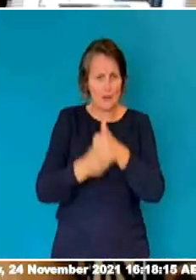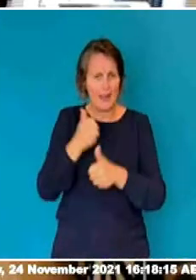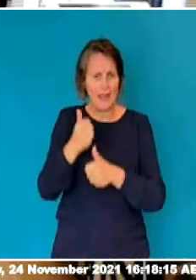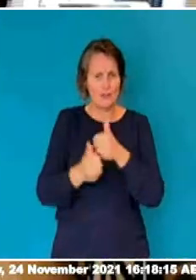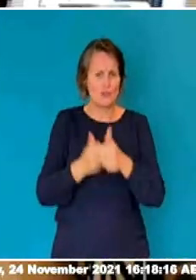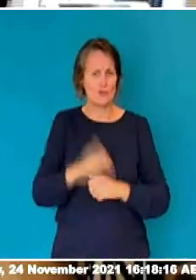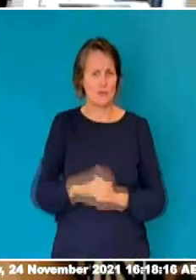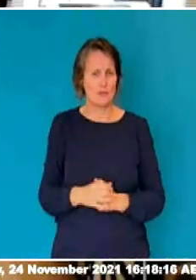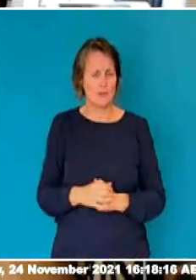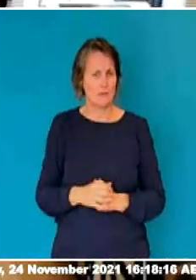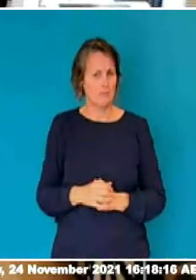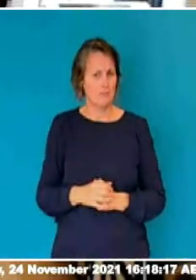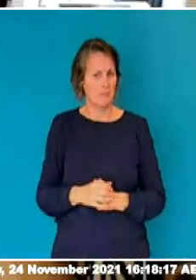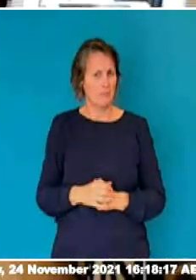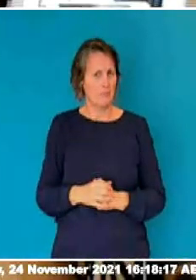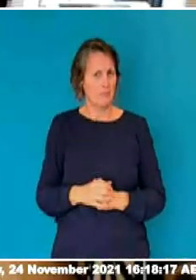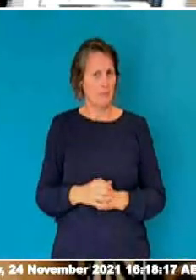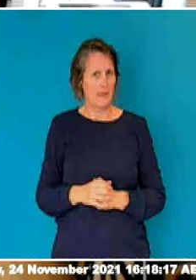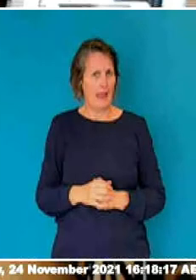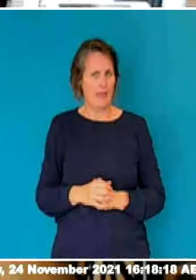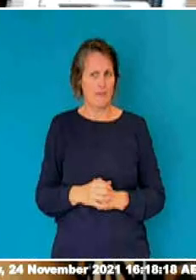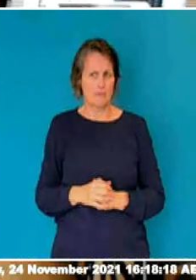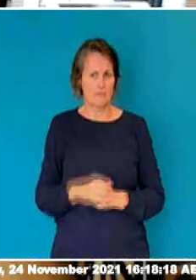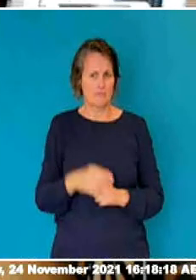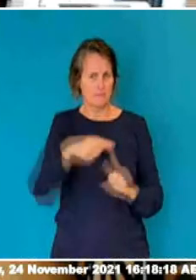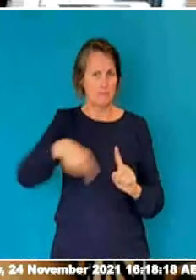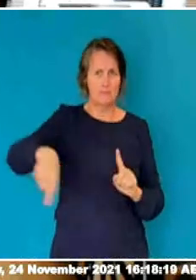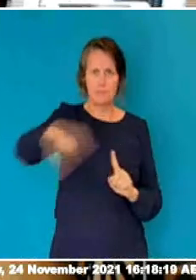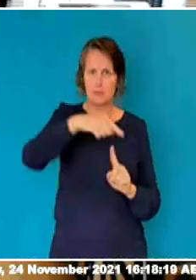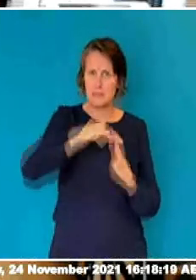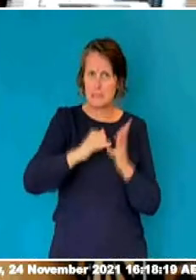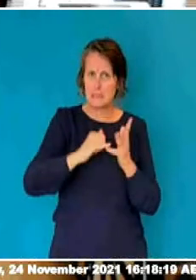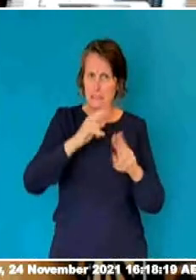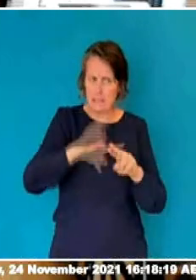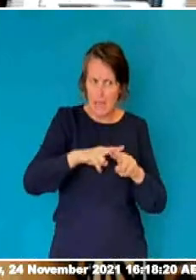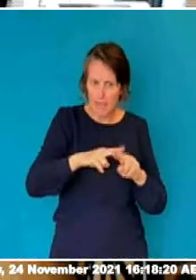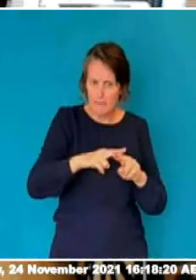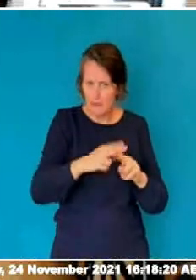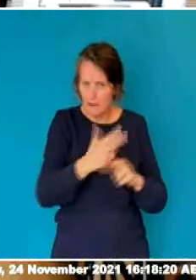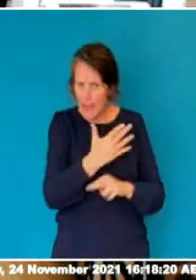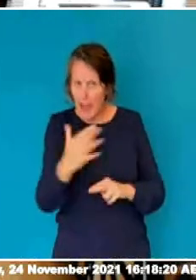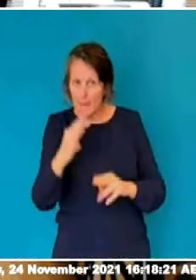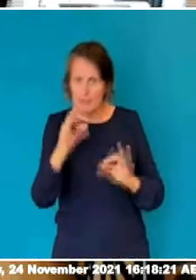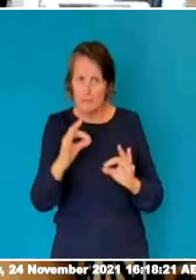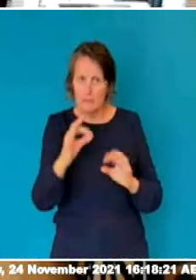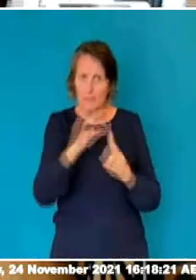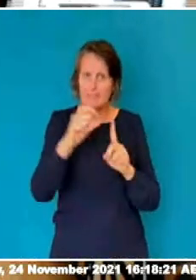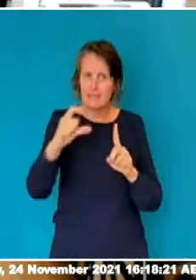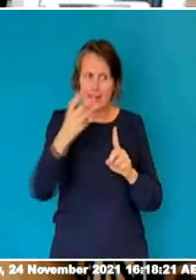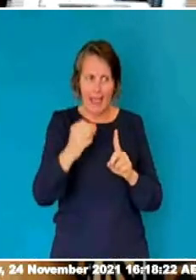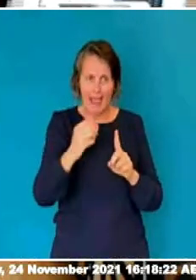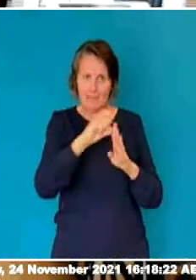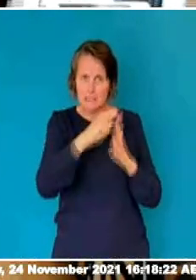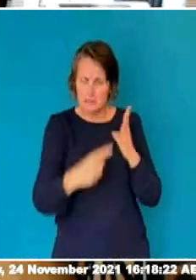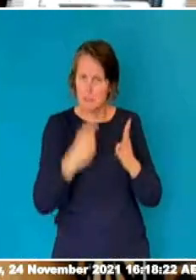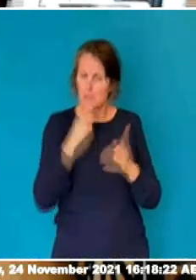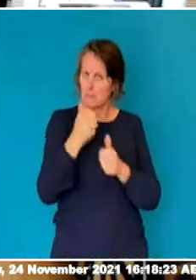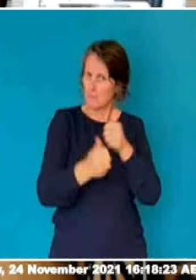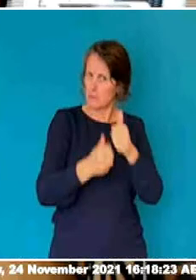the highest percentage, but also, in coming down a little from 6.3 to